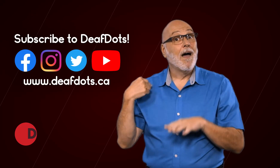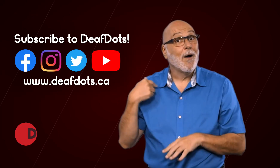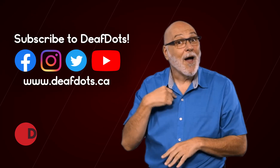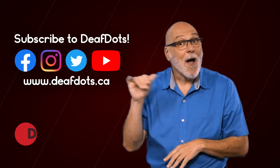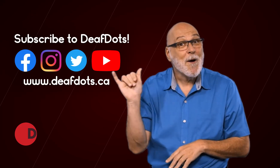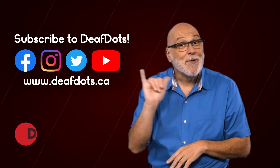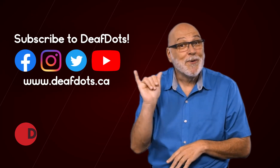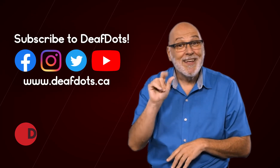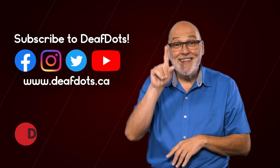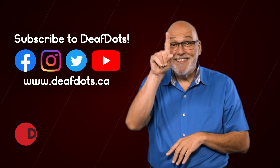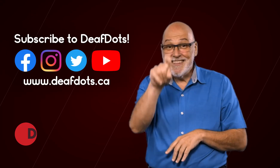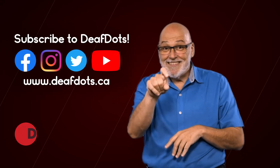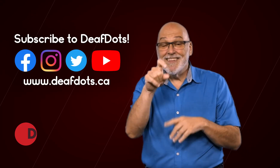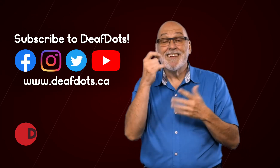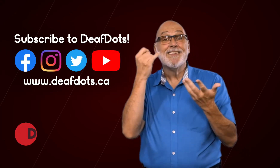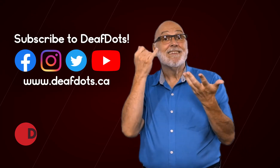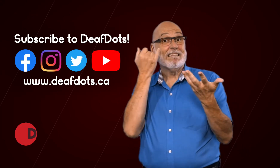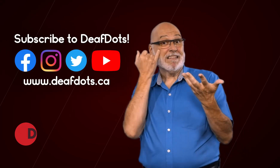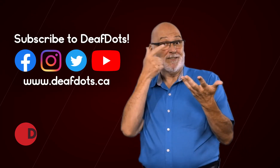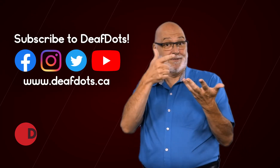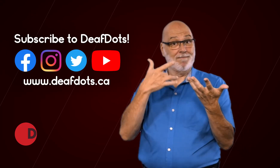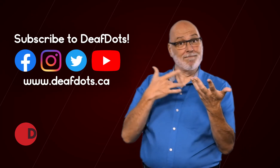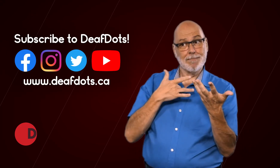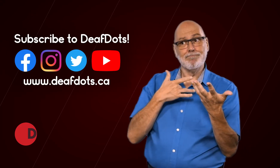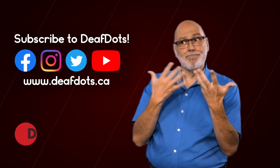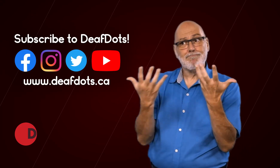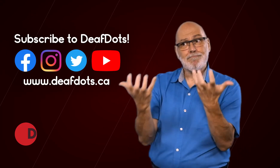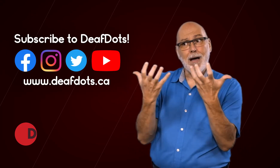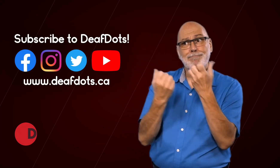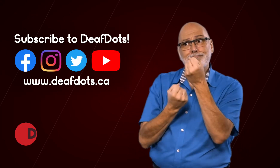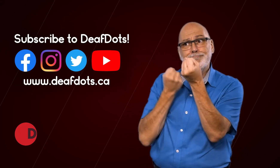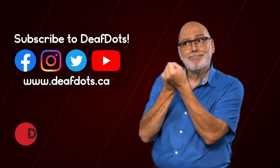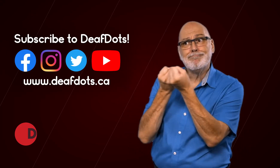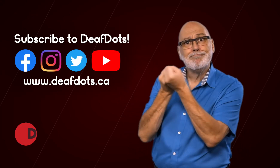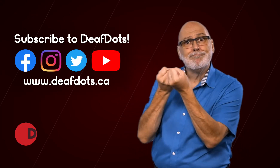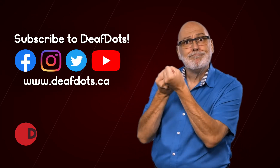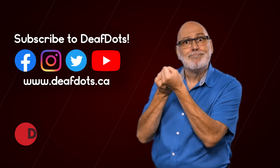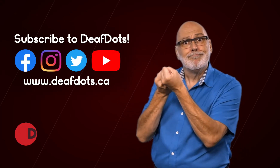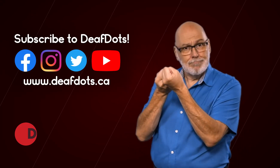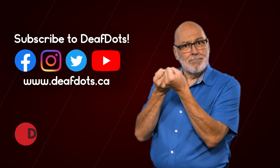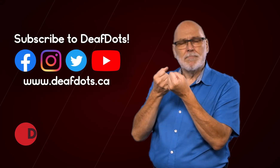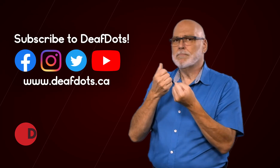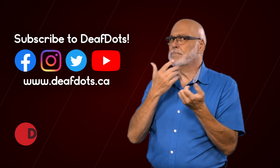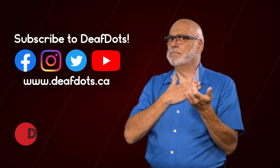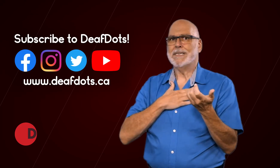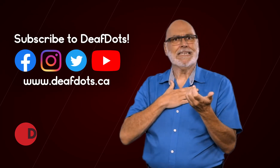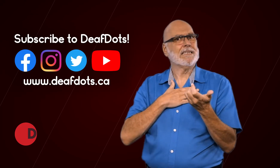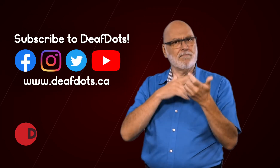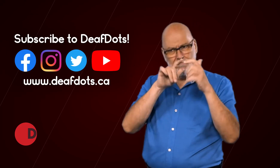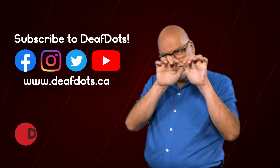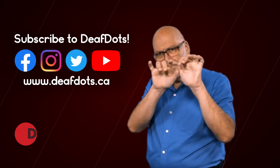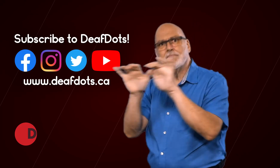We also ask you if you can afford and want to support us, go to